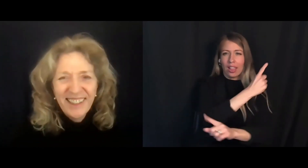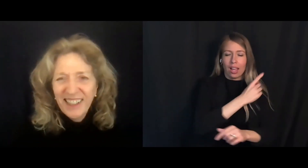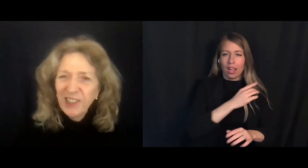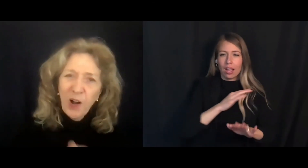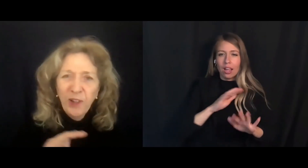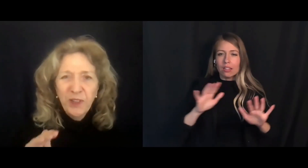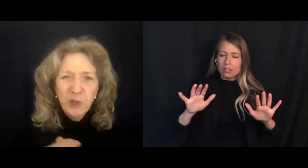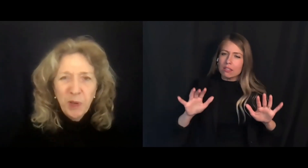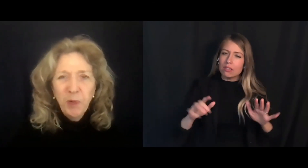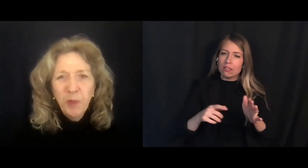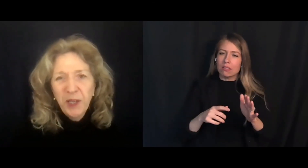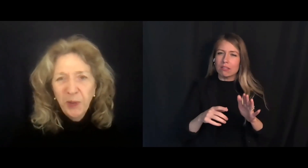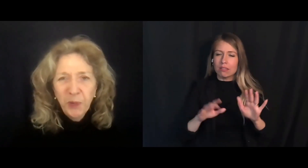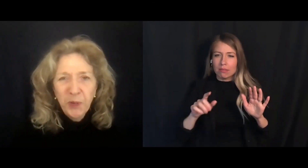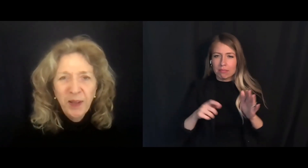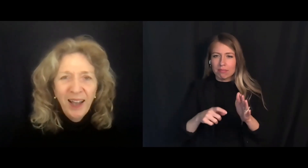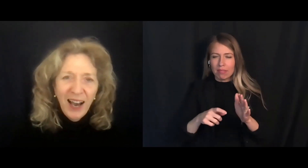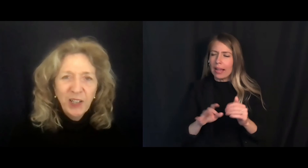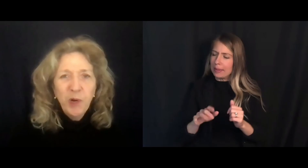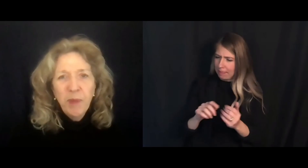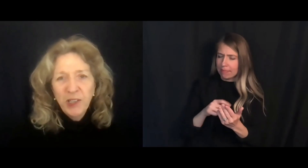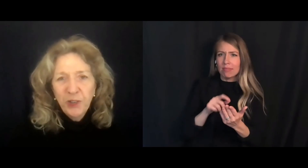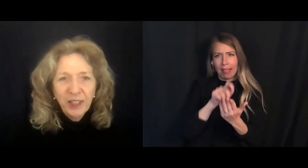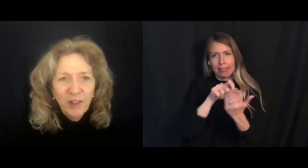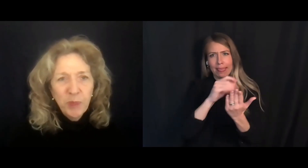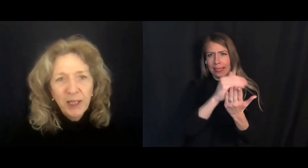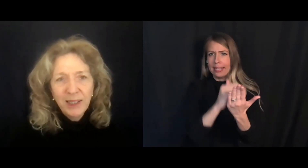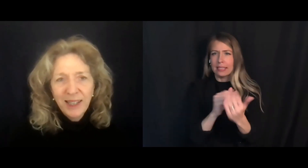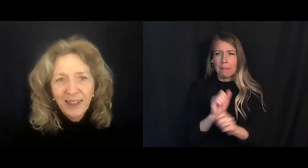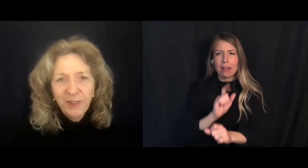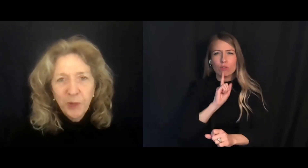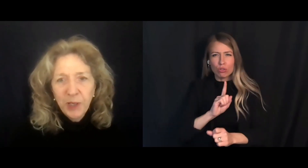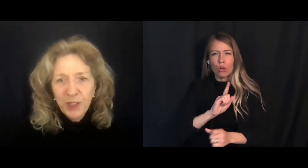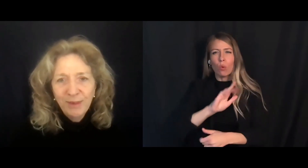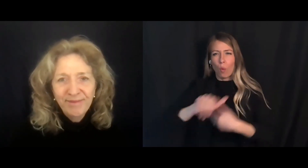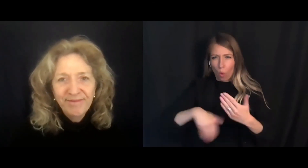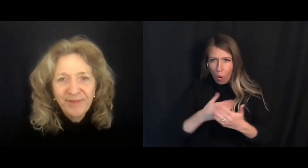that says all of these people in the room, "How do we make sure that everybody gets that information?"